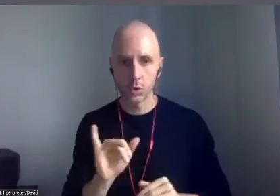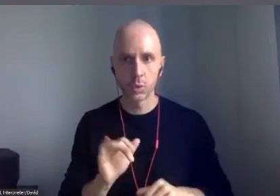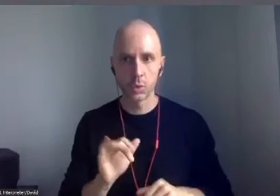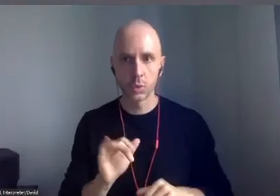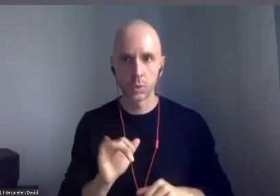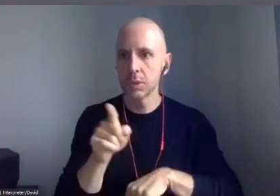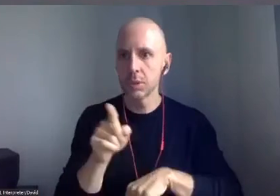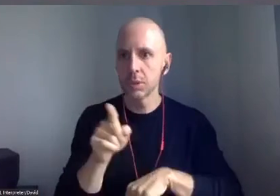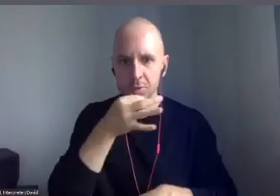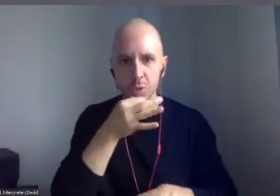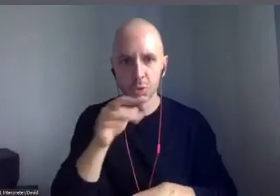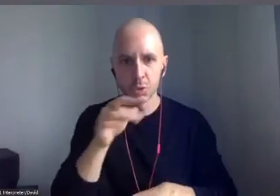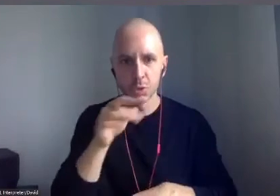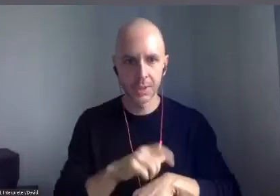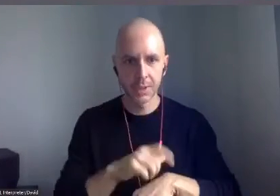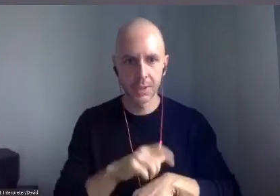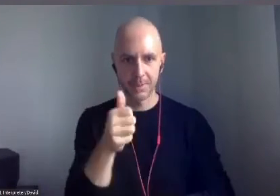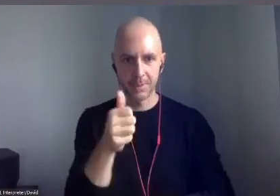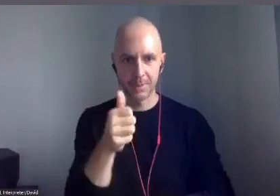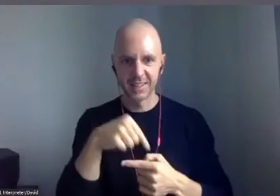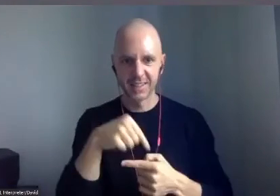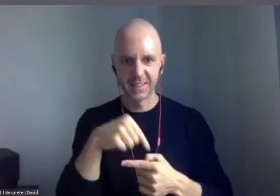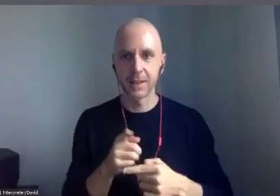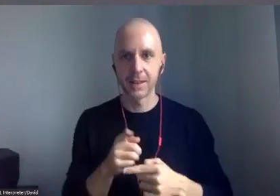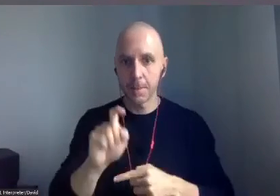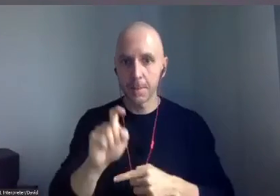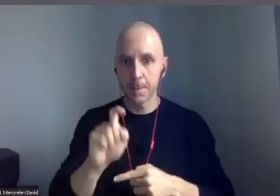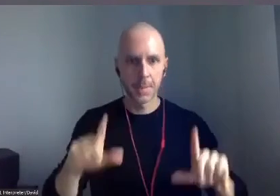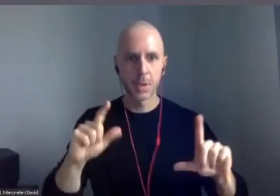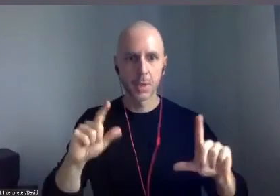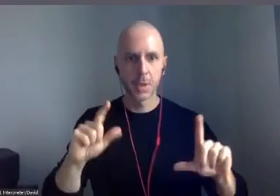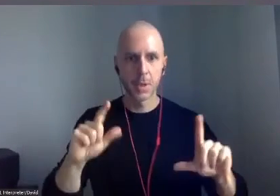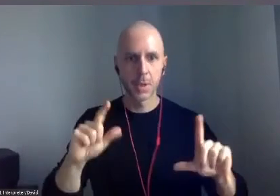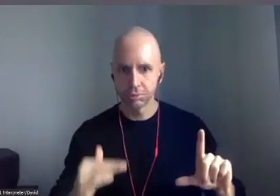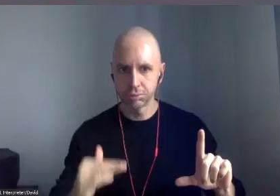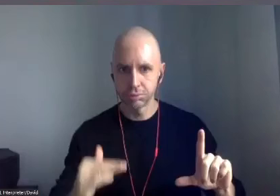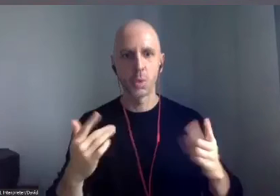things happening today or check out industry.omagineNATIVE.org for the schedule.